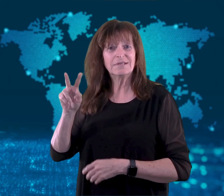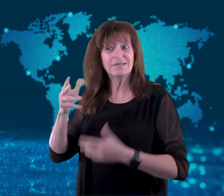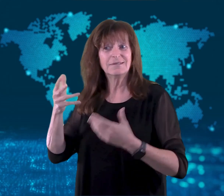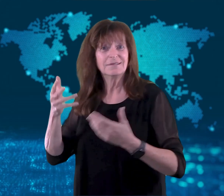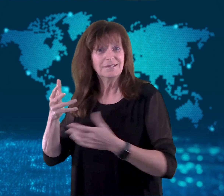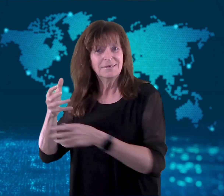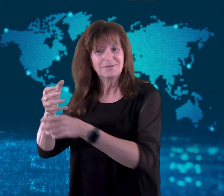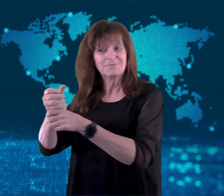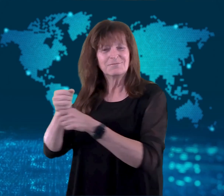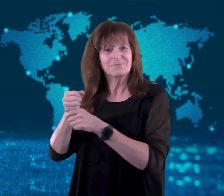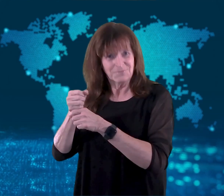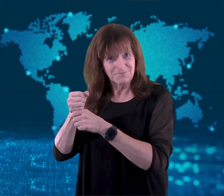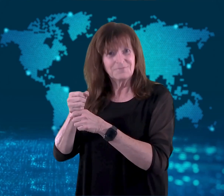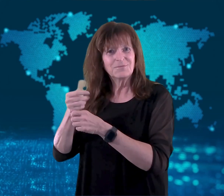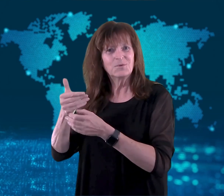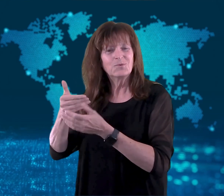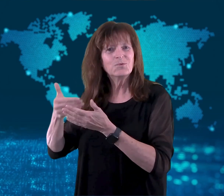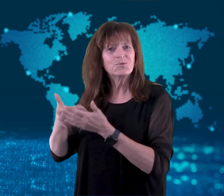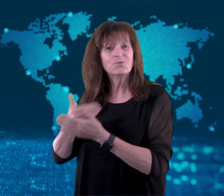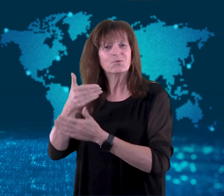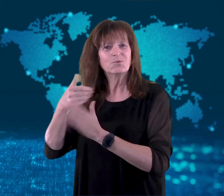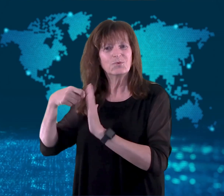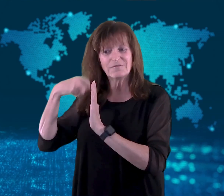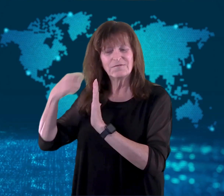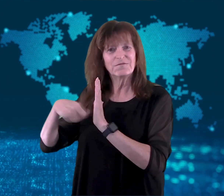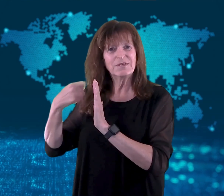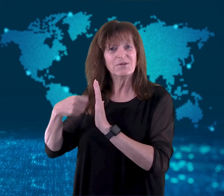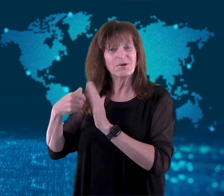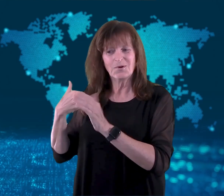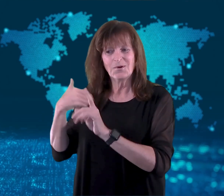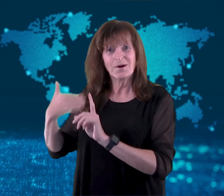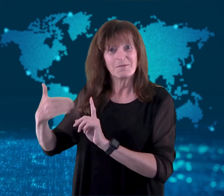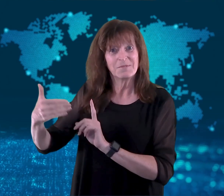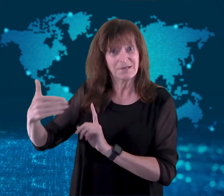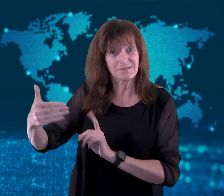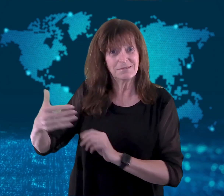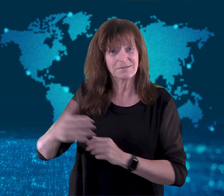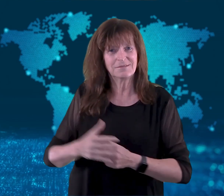to get new video updates!